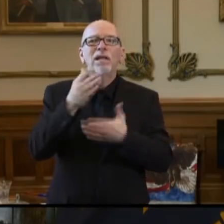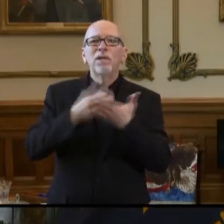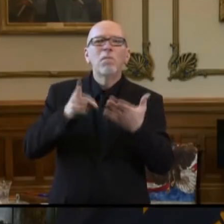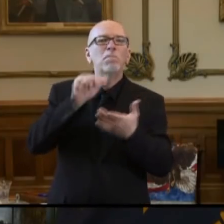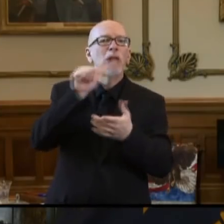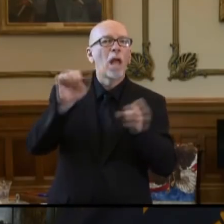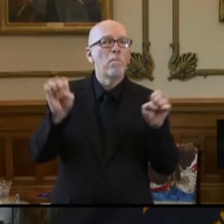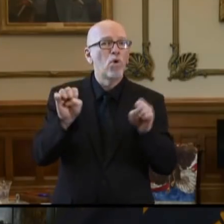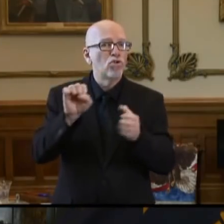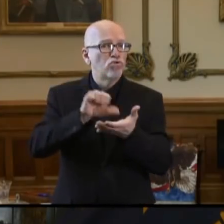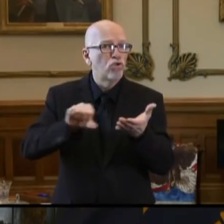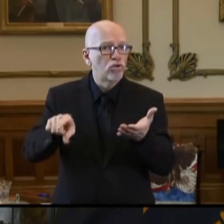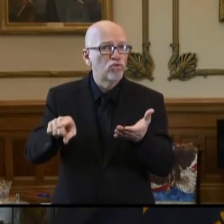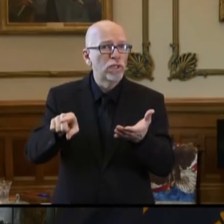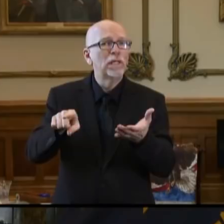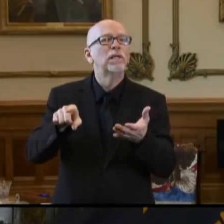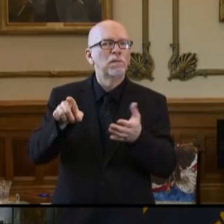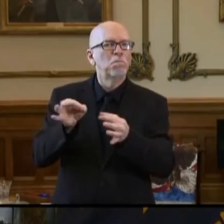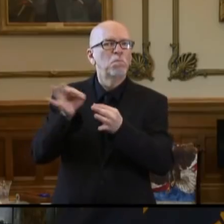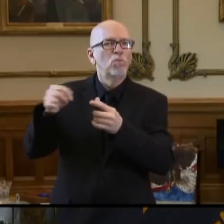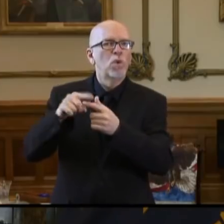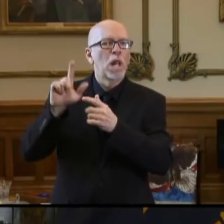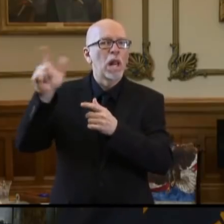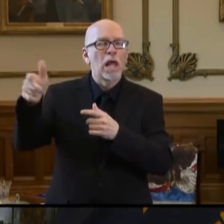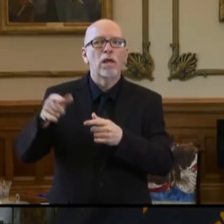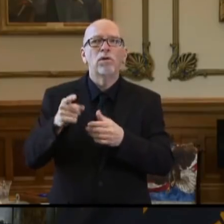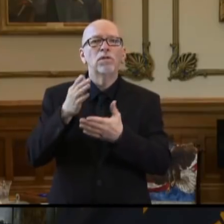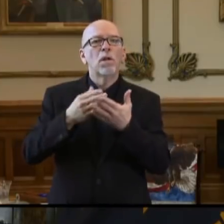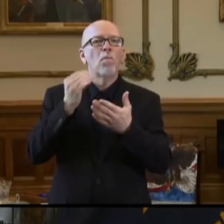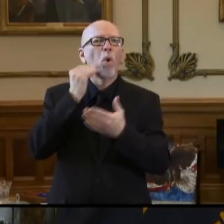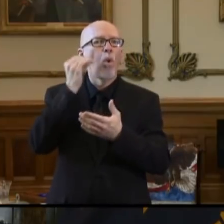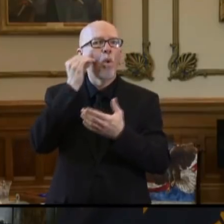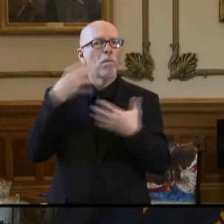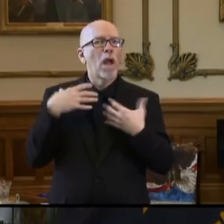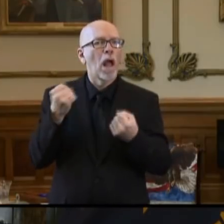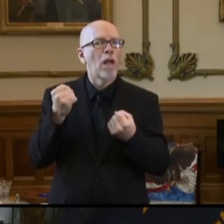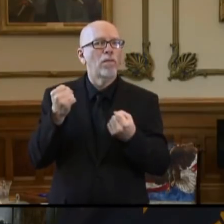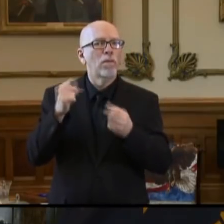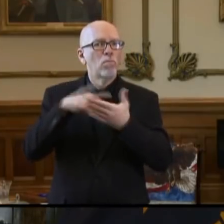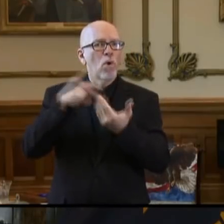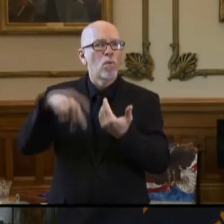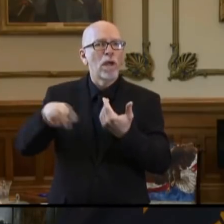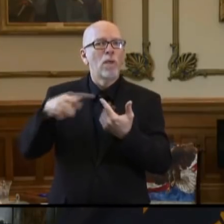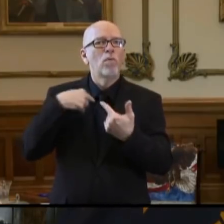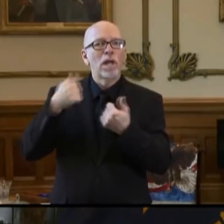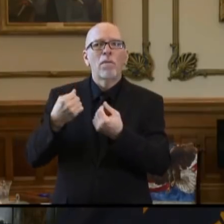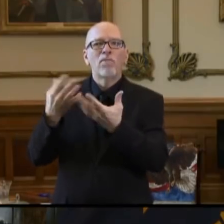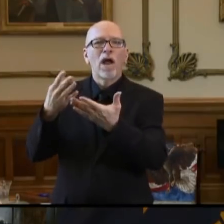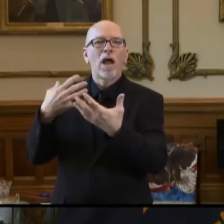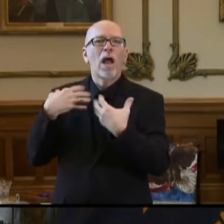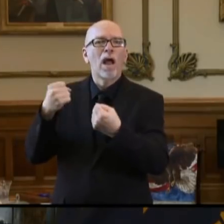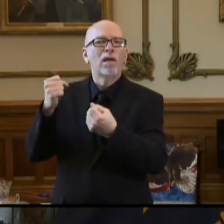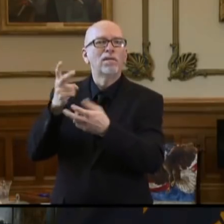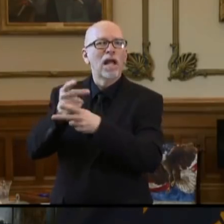HOSPITAL AND CREATE CAPACITY DR. SULLIVAN LISTED. THE MOVE TO STOP ELECTIVE SURGERIES. WE'RE ALSO TEEING UP HOME